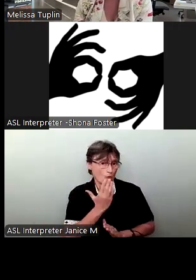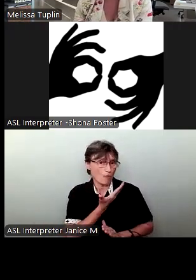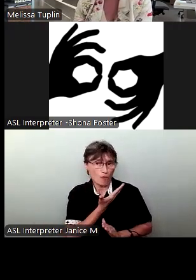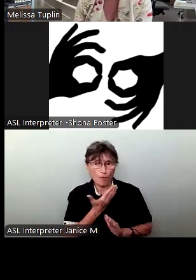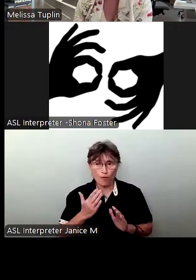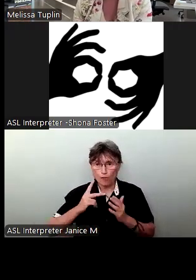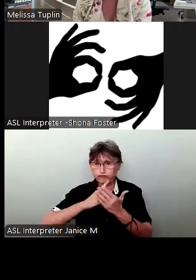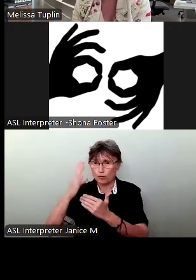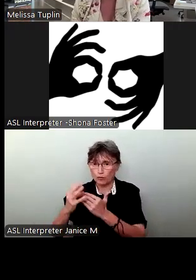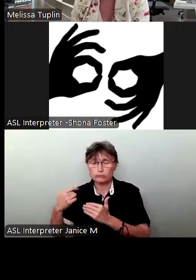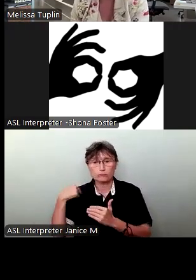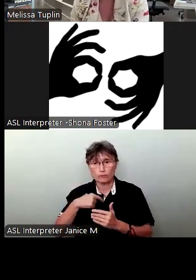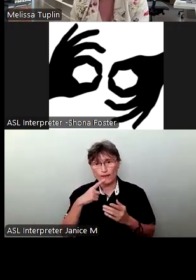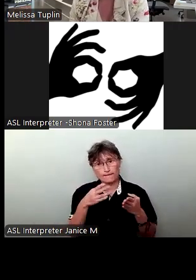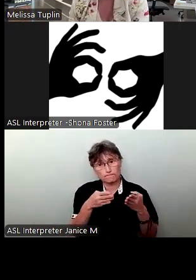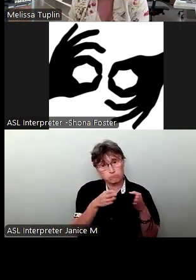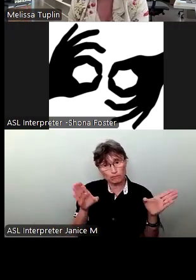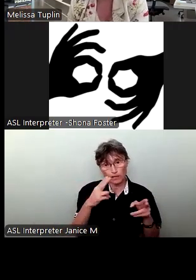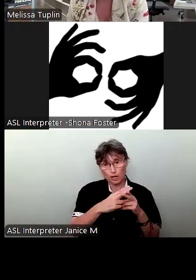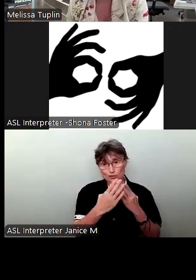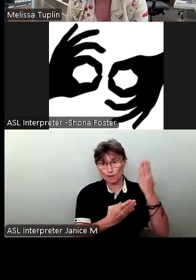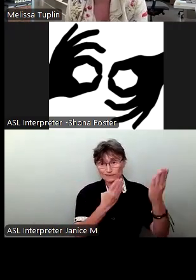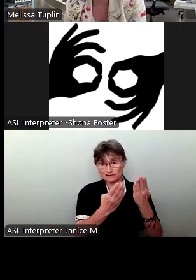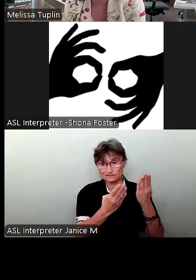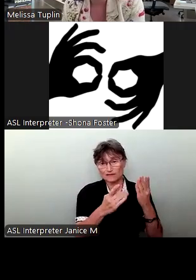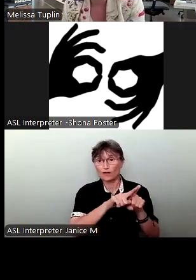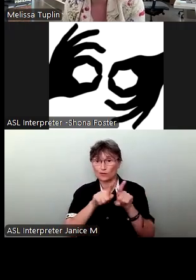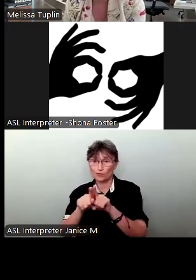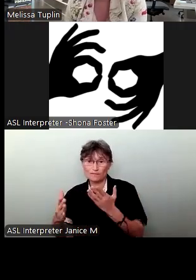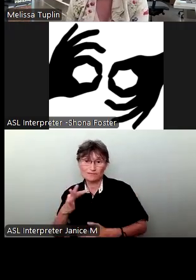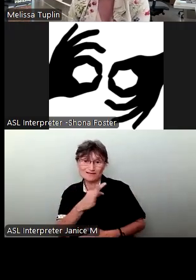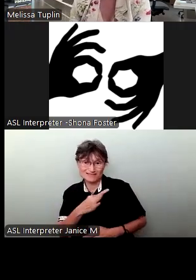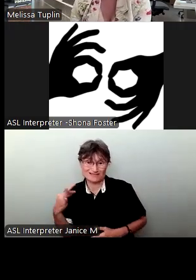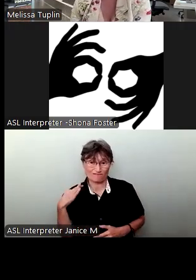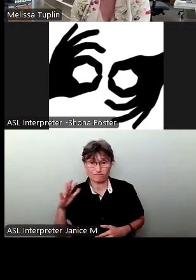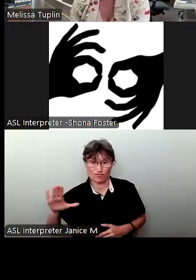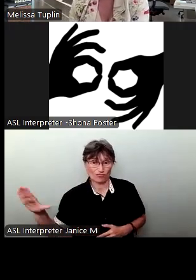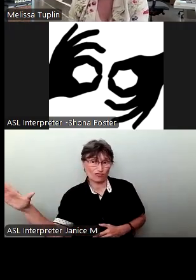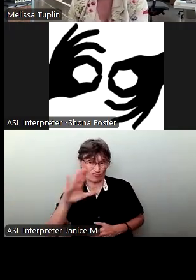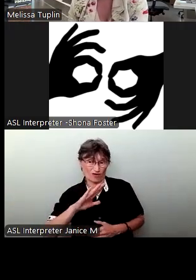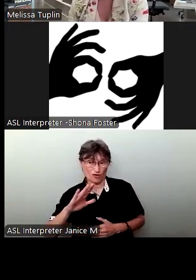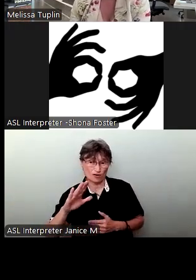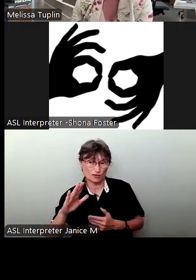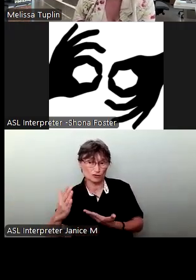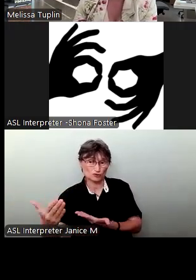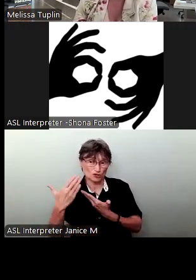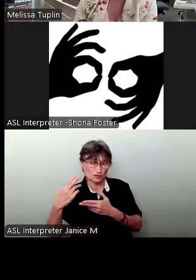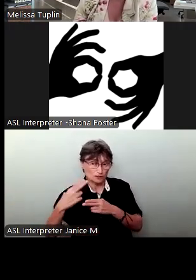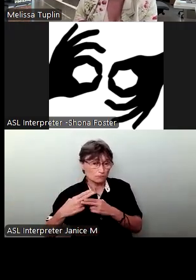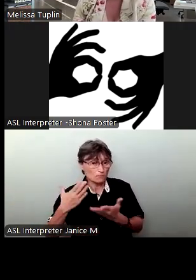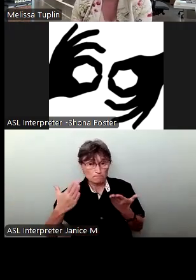through both public nominations and staff expertise. So if you or anyone you know is